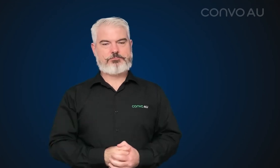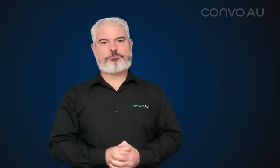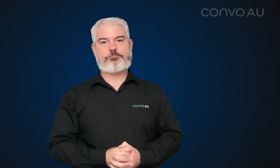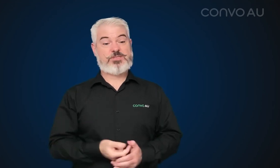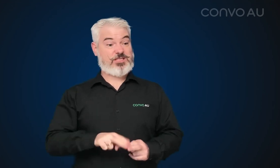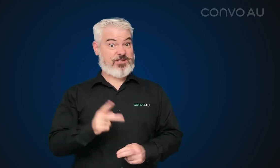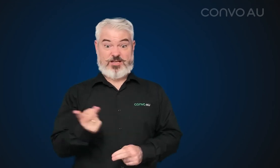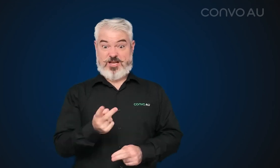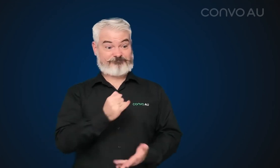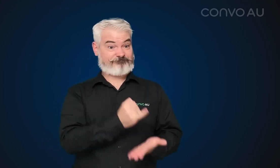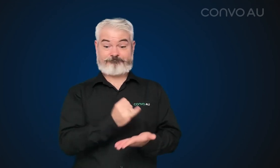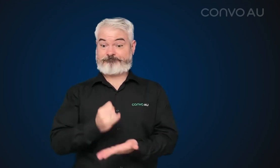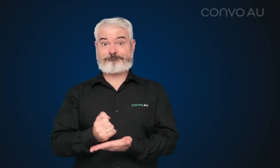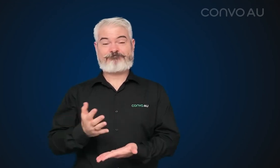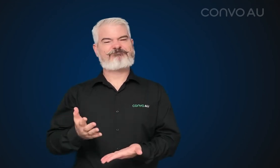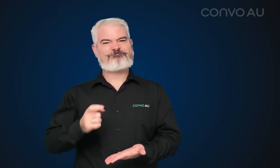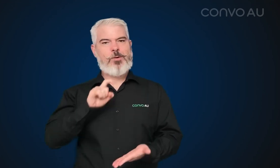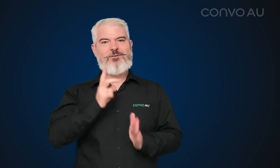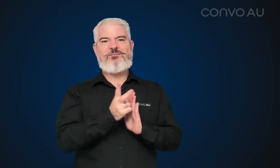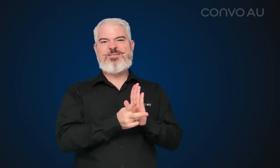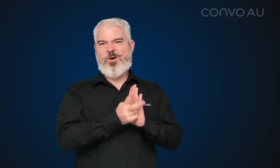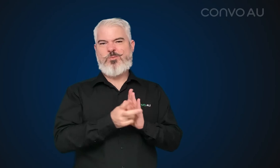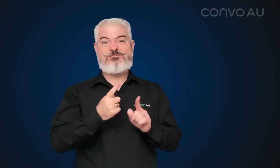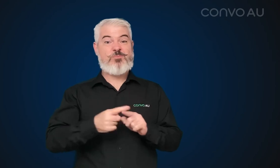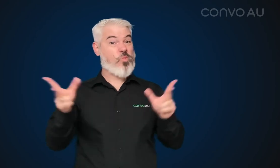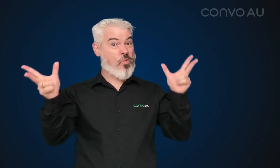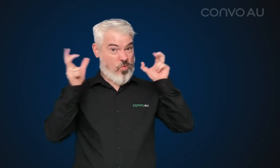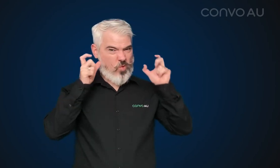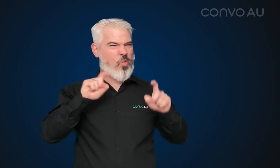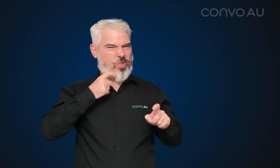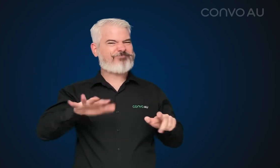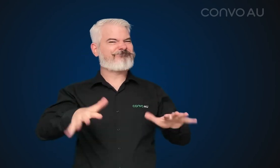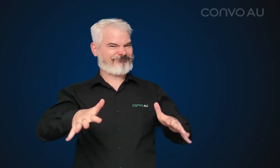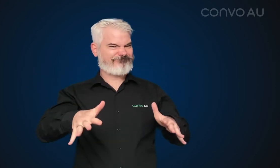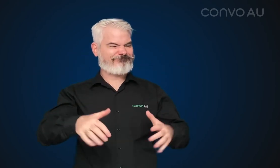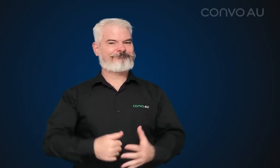If lower, this will impact your video and audio quality.